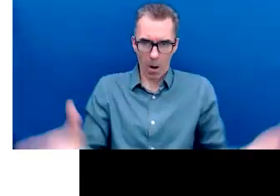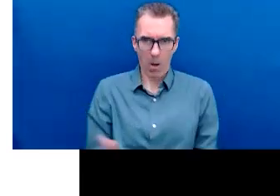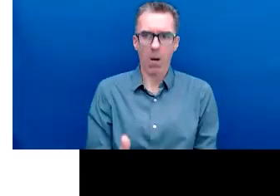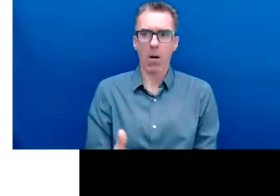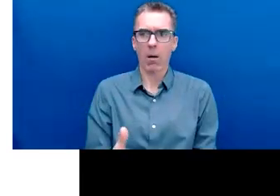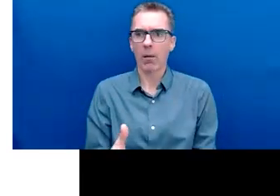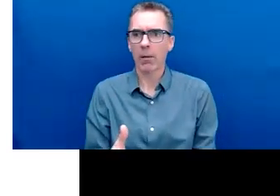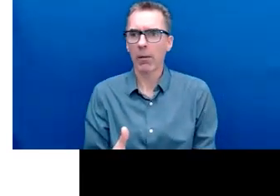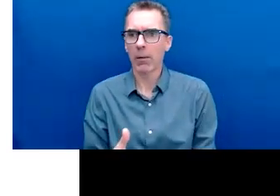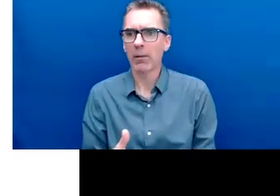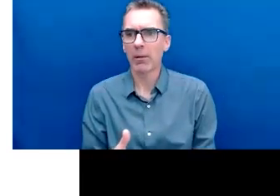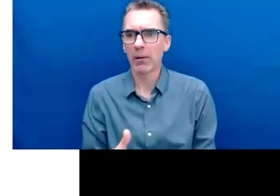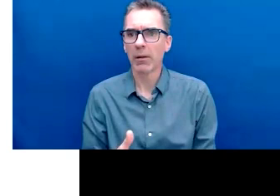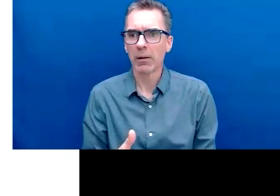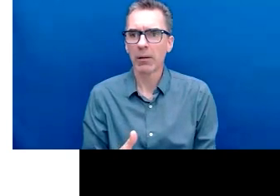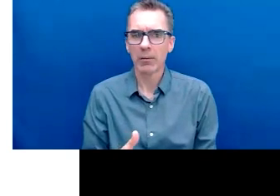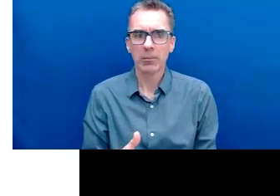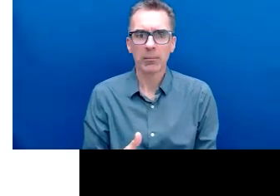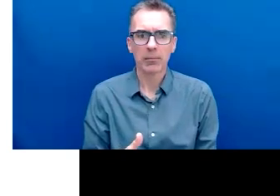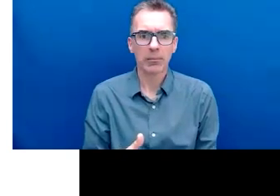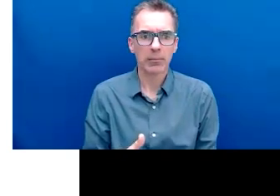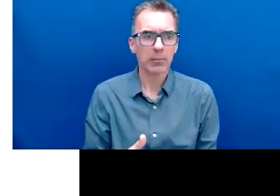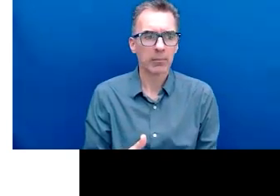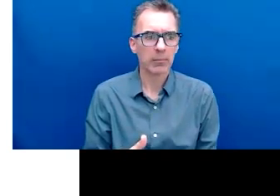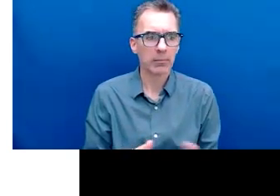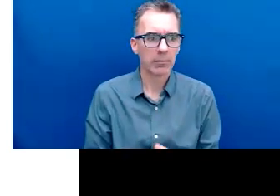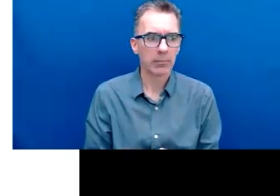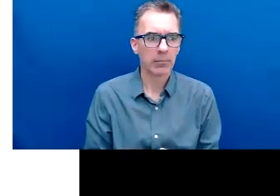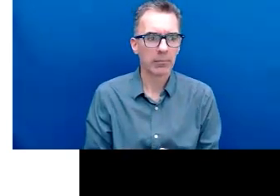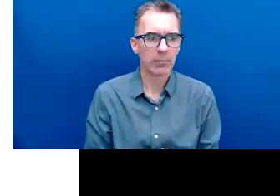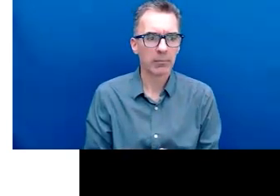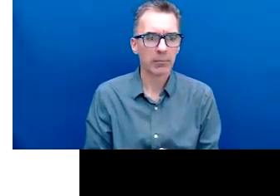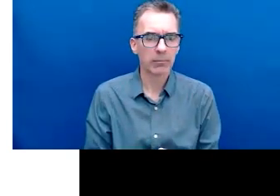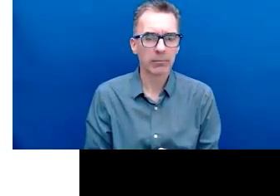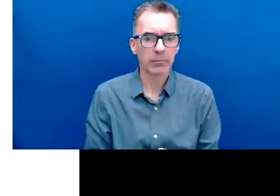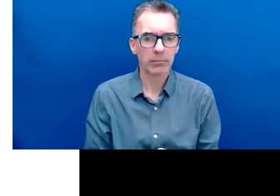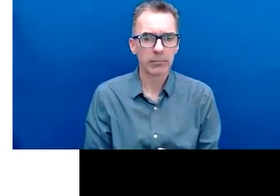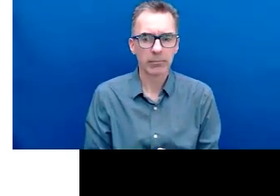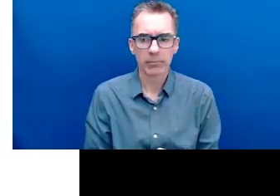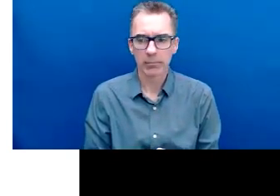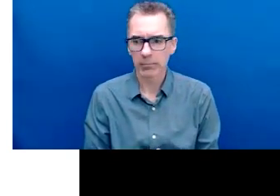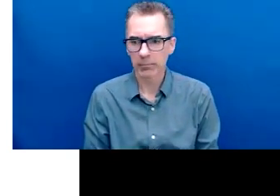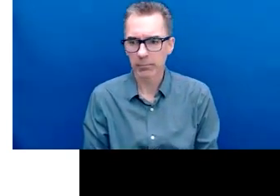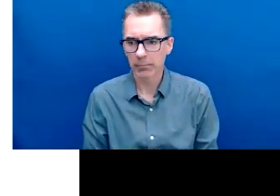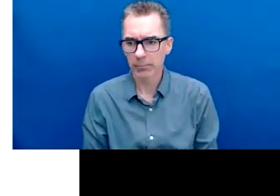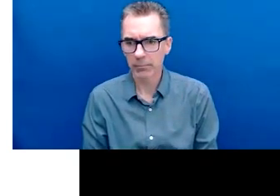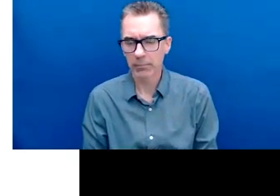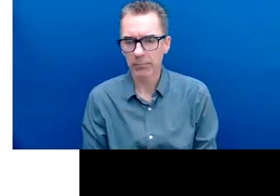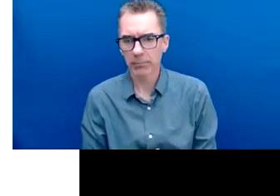little, sprinkling of some of the data here. Okay. I'm going to just quickly move on.